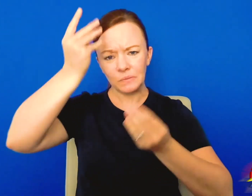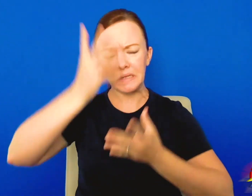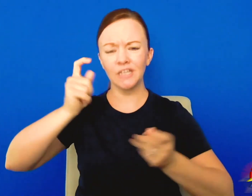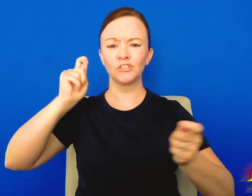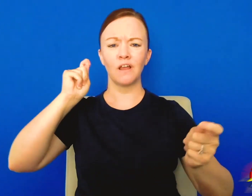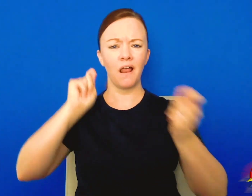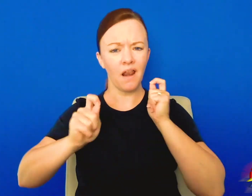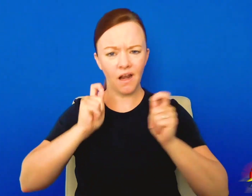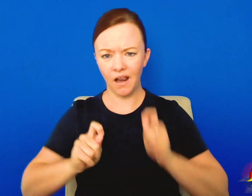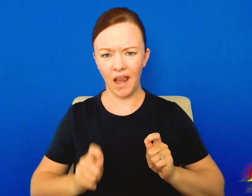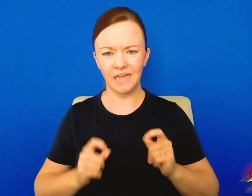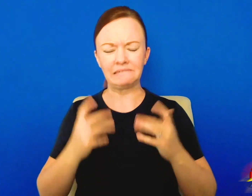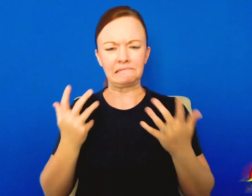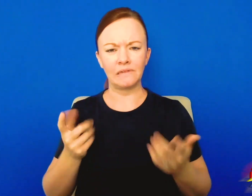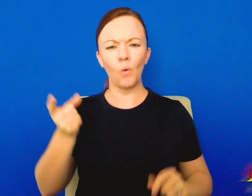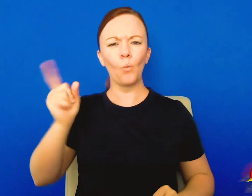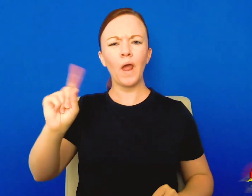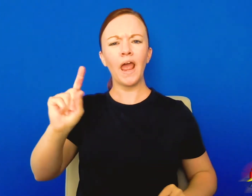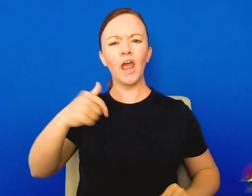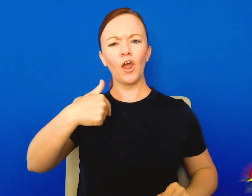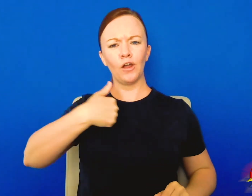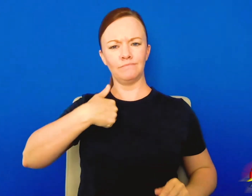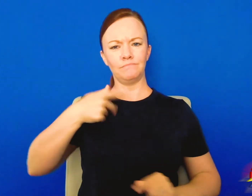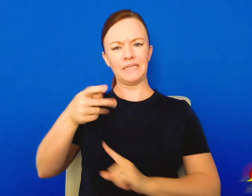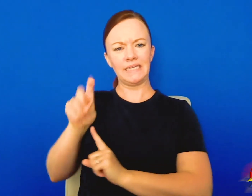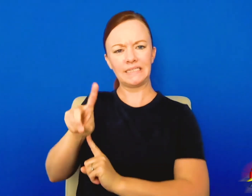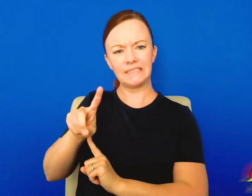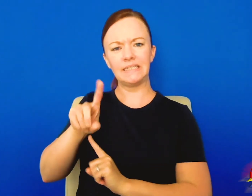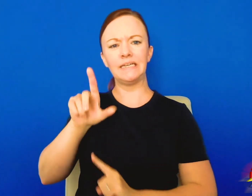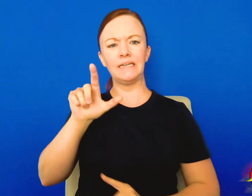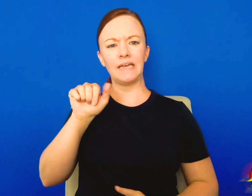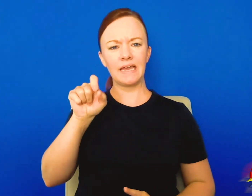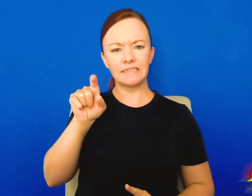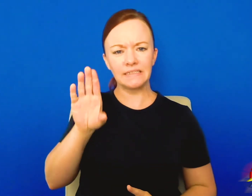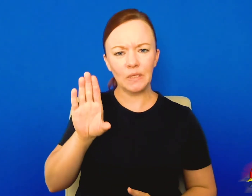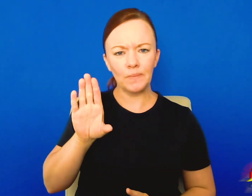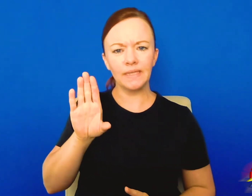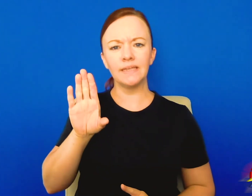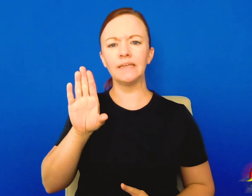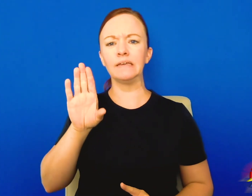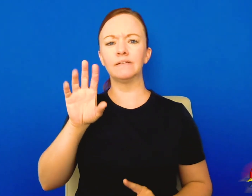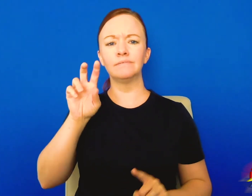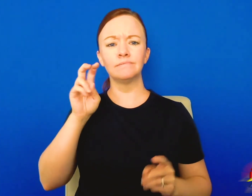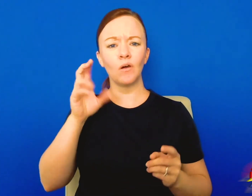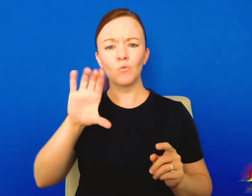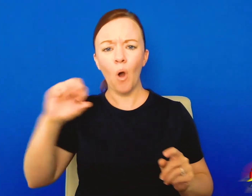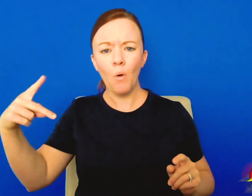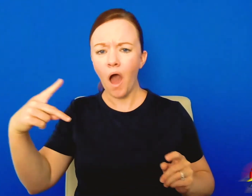QUESTION: WITH ALL THIS NEW INFORMATION AND CHANGES IS THERE A PLACE FOR ME AS A PDSD